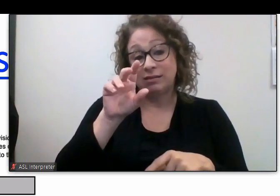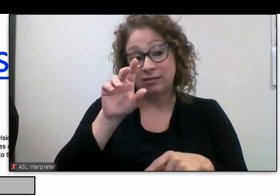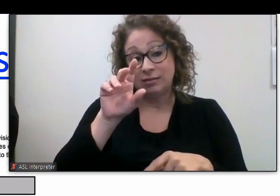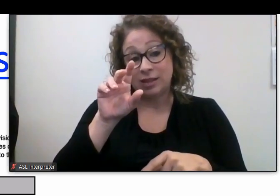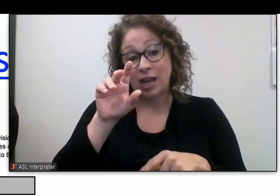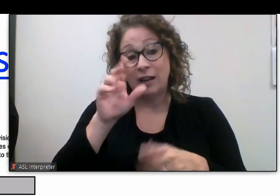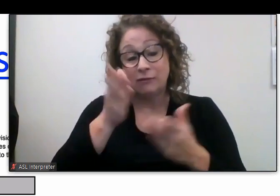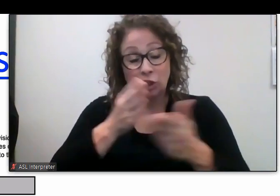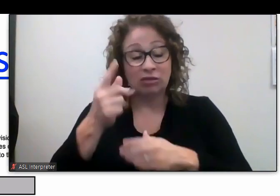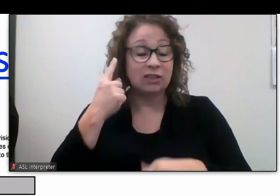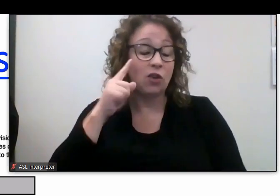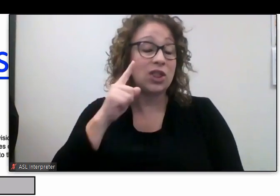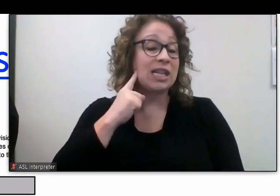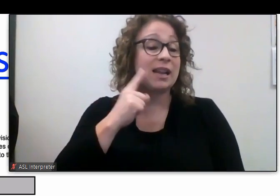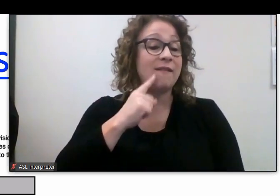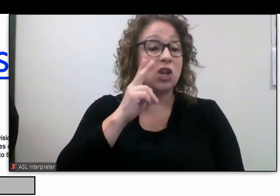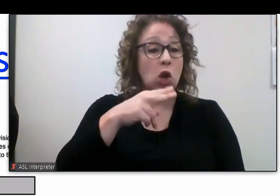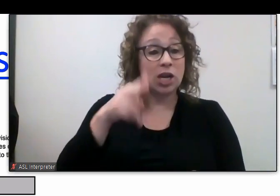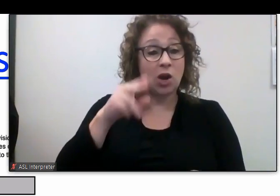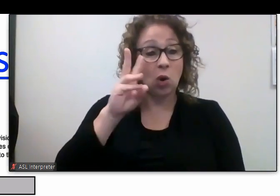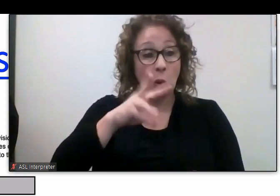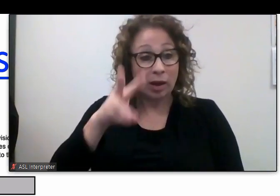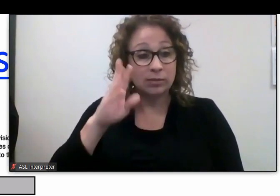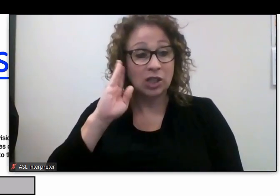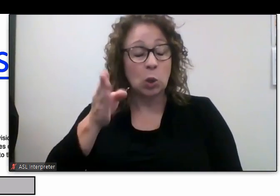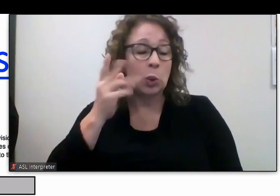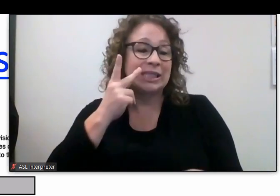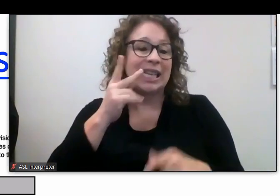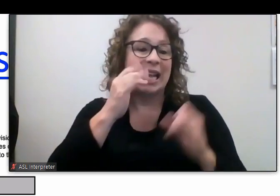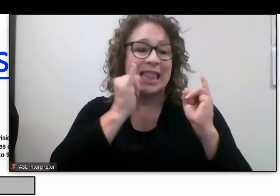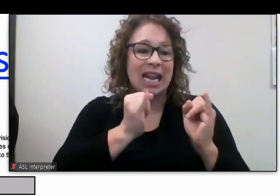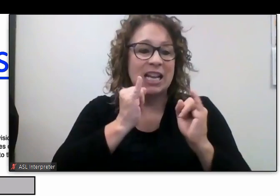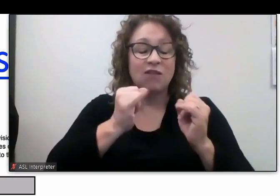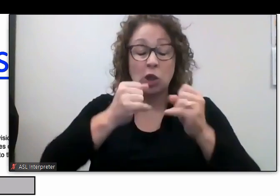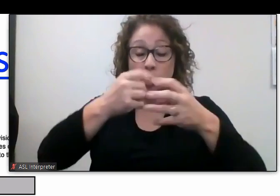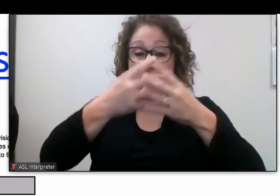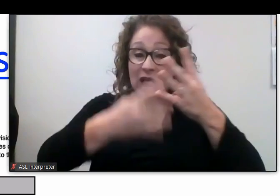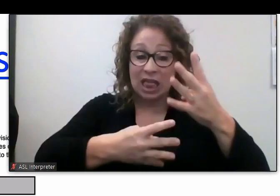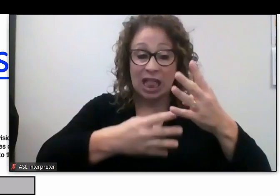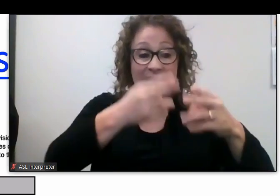You'll see the individual freelance interpreters name or the agency's name